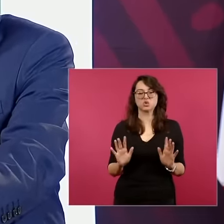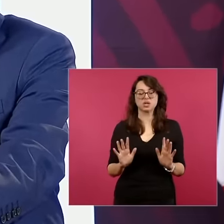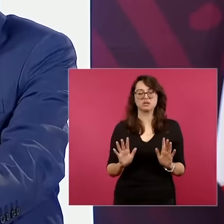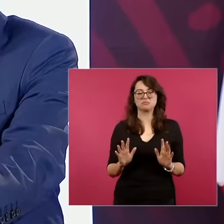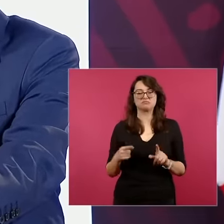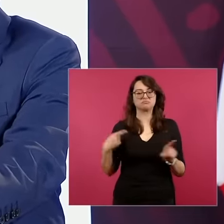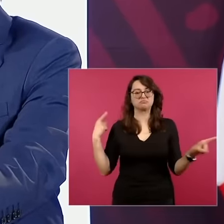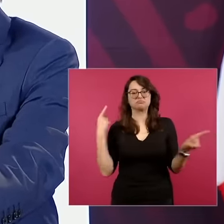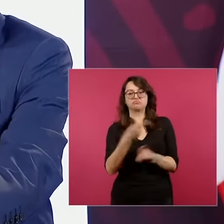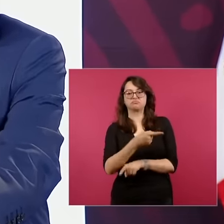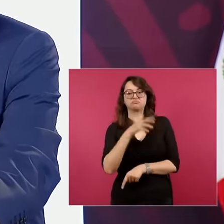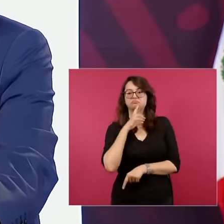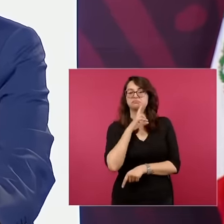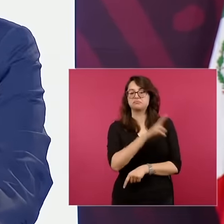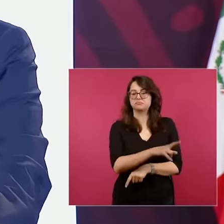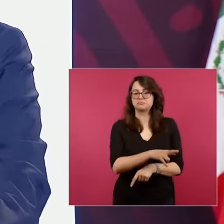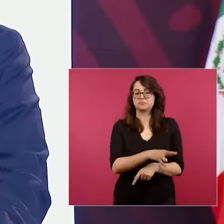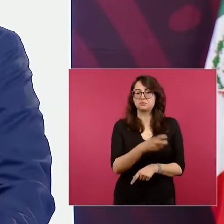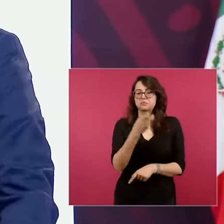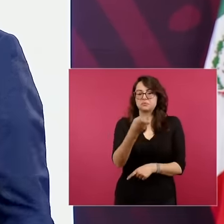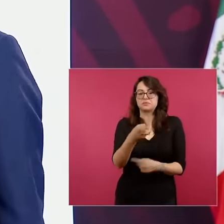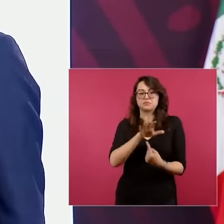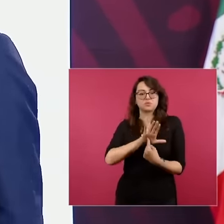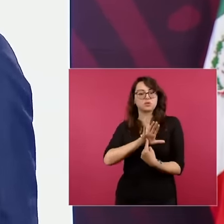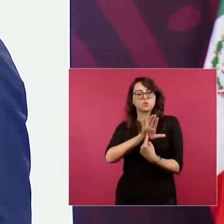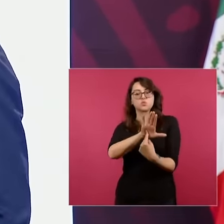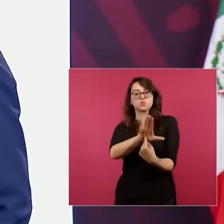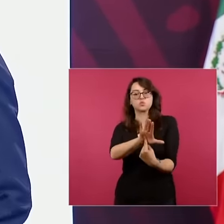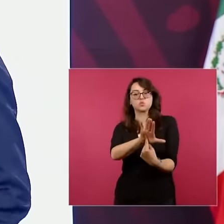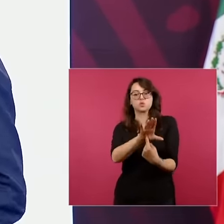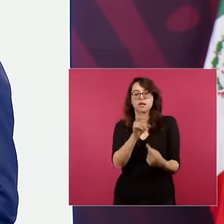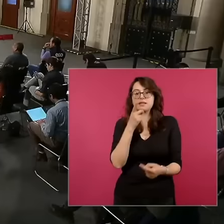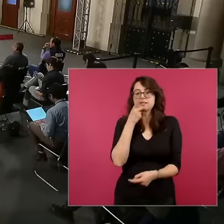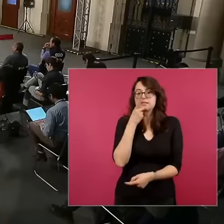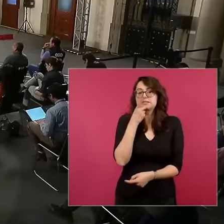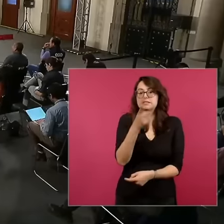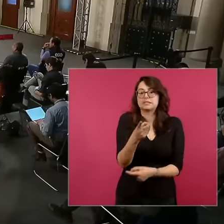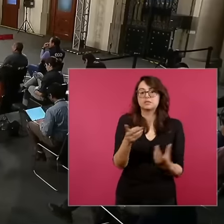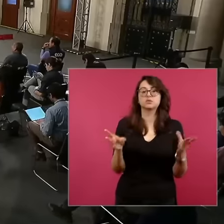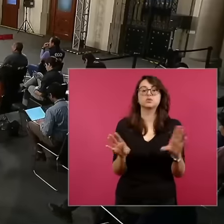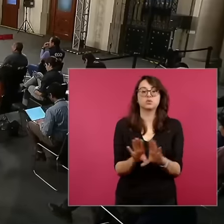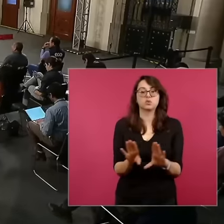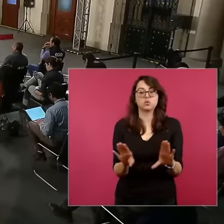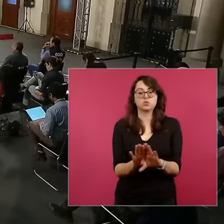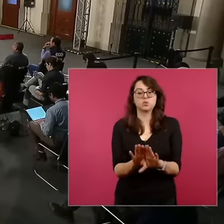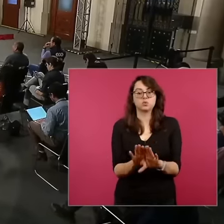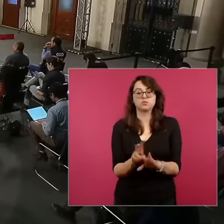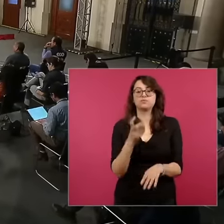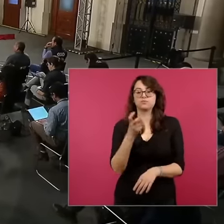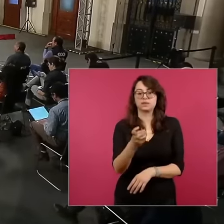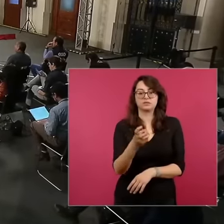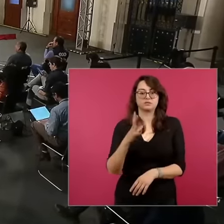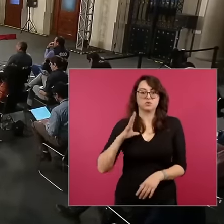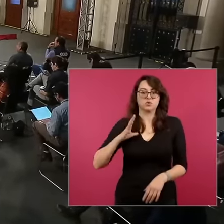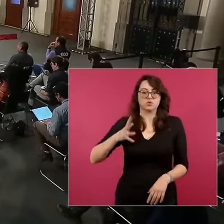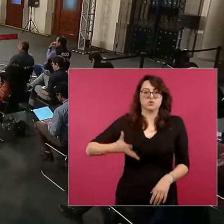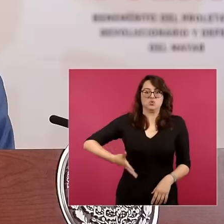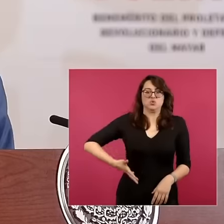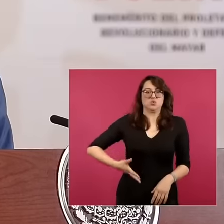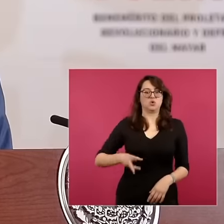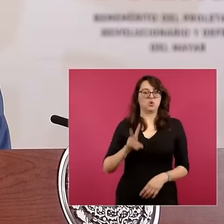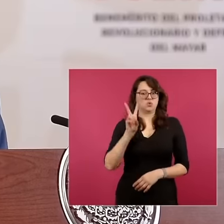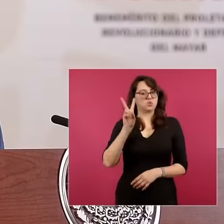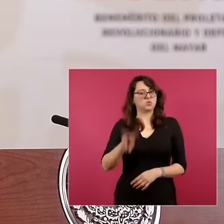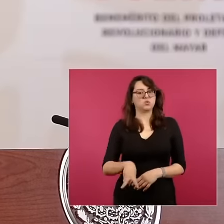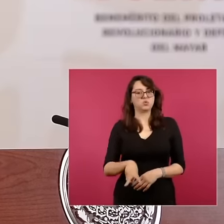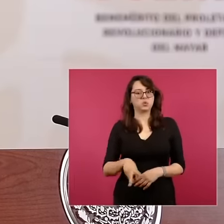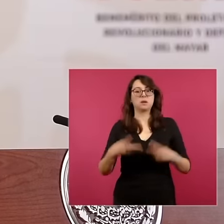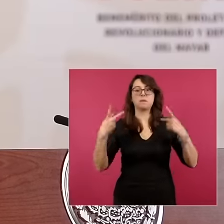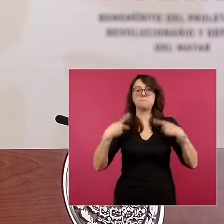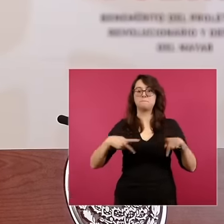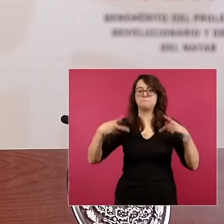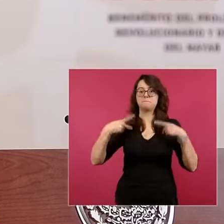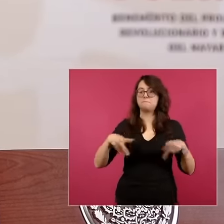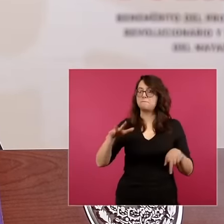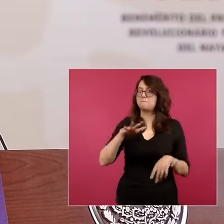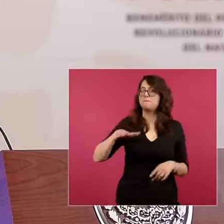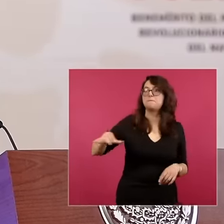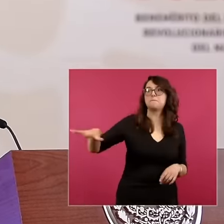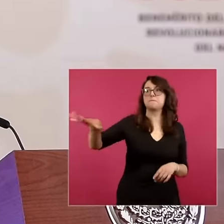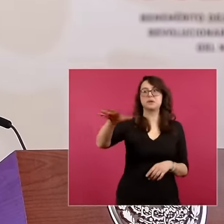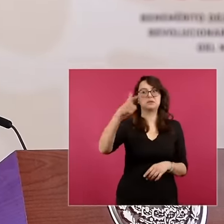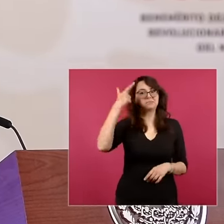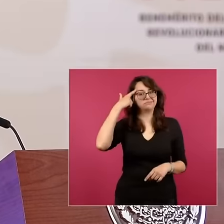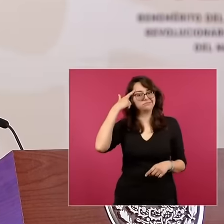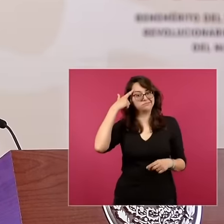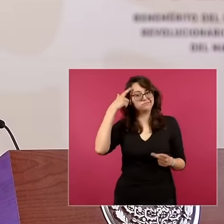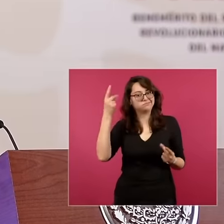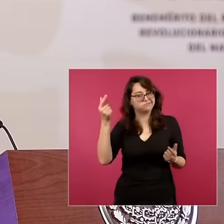that should also fill us with pride that the citizens are, like those on the subway, in the